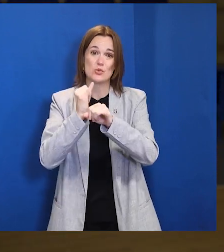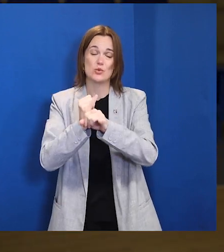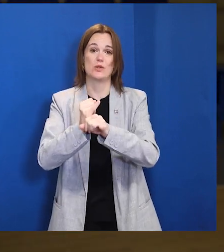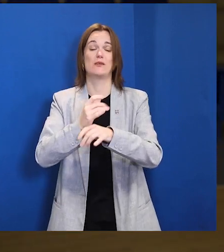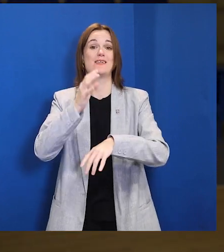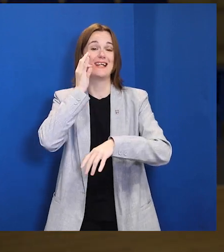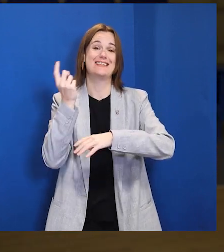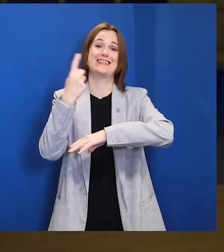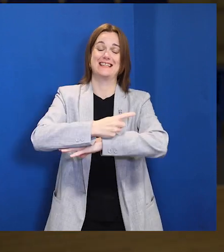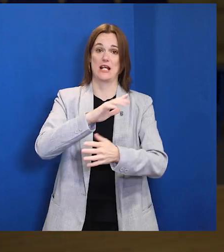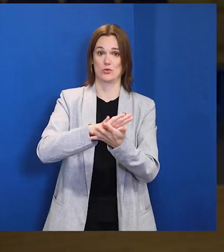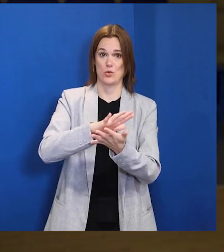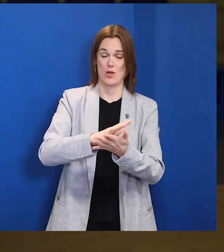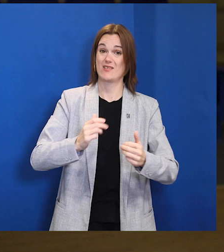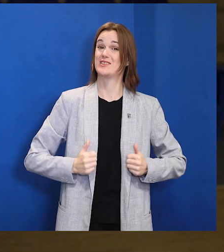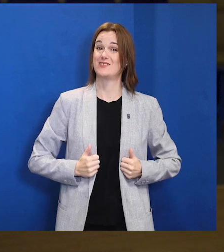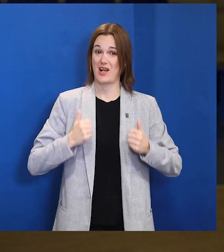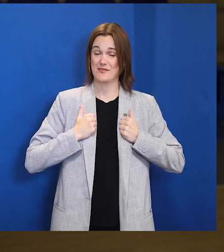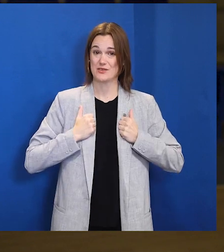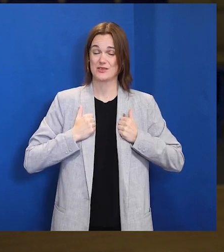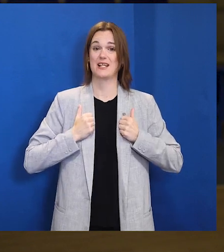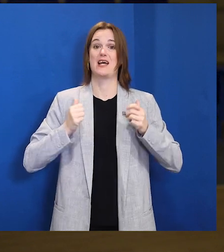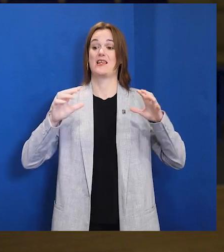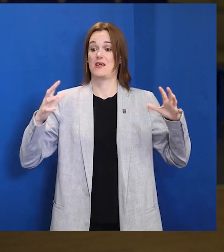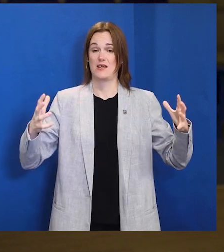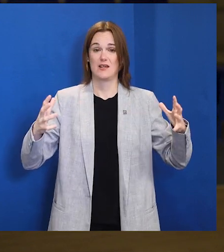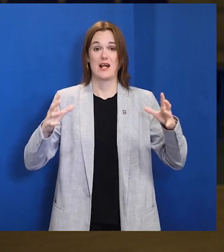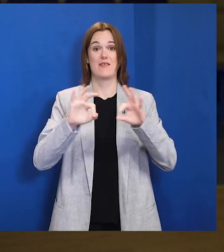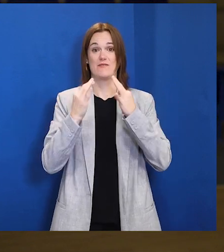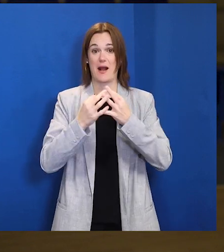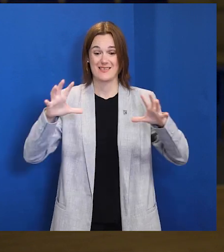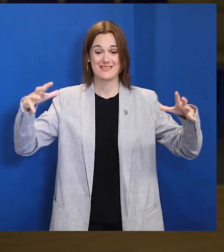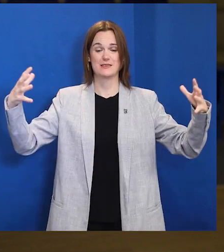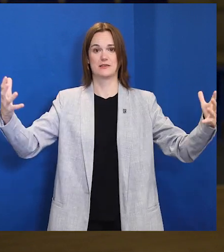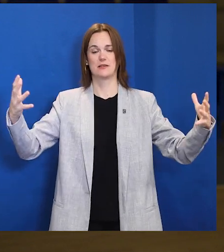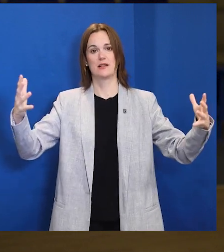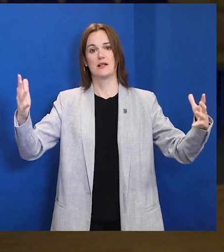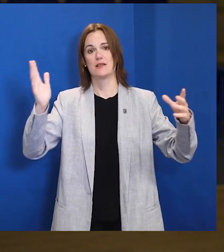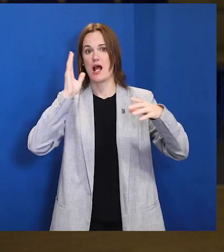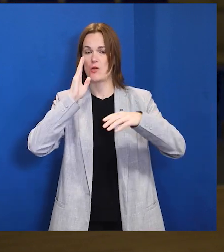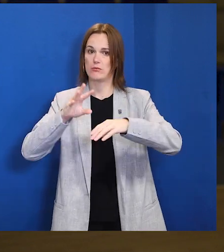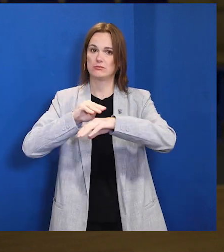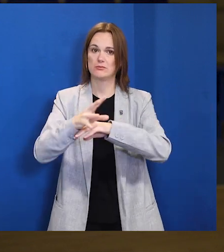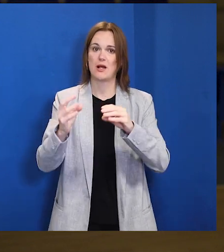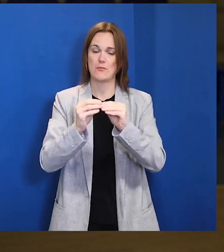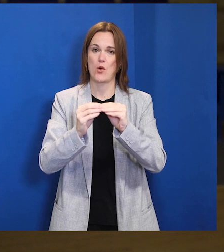Indian Day School survivors and to all the families that were affected and will continue to be affected as the years go by.